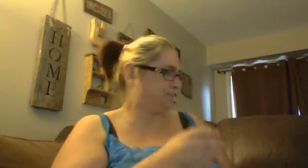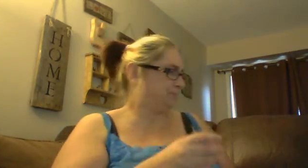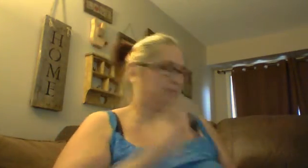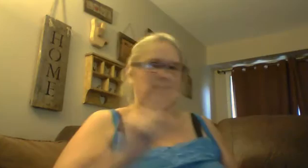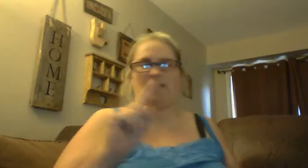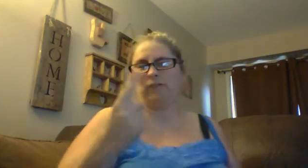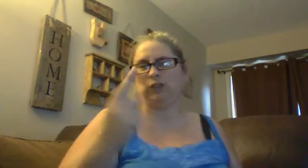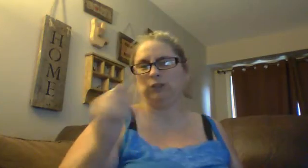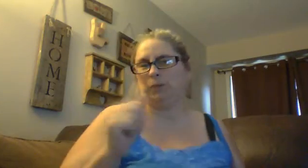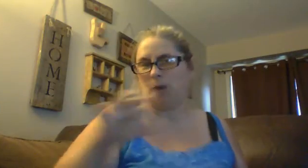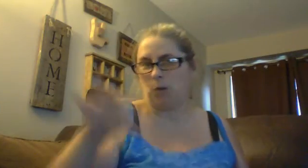So... Here's Ghost, Skeleton, and Witch are three.